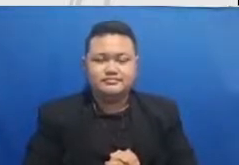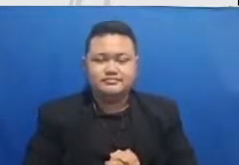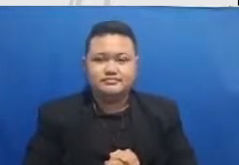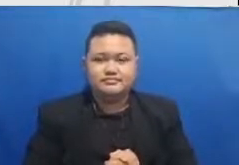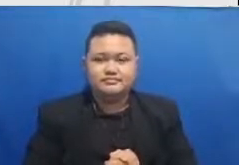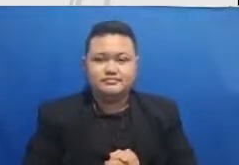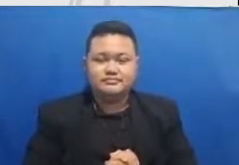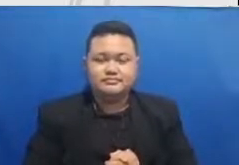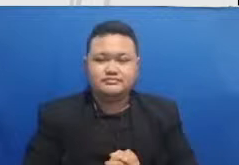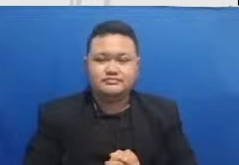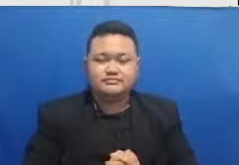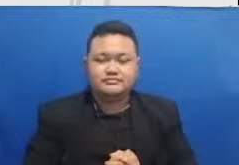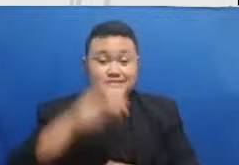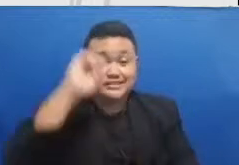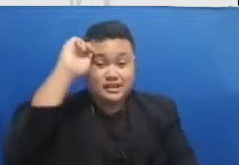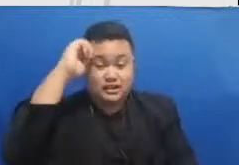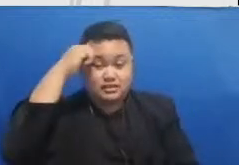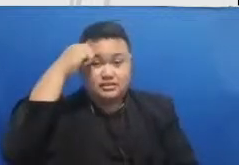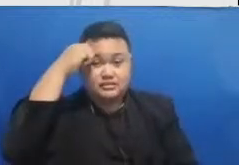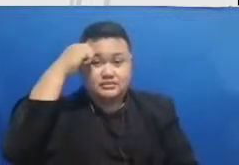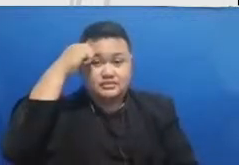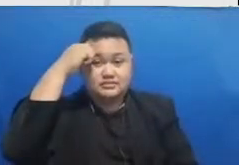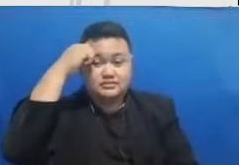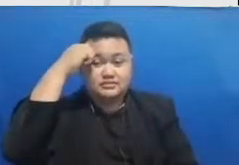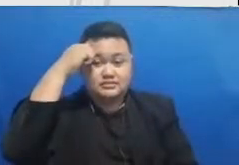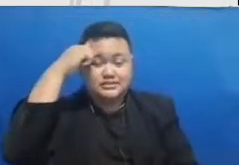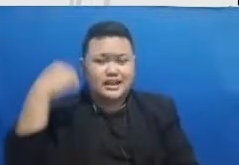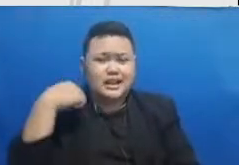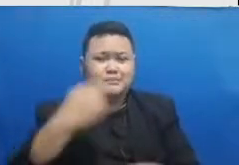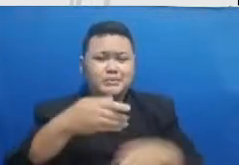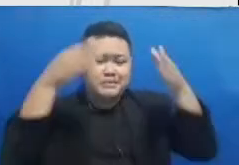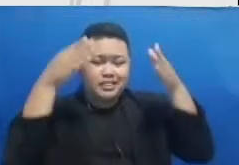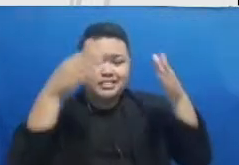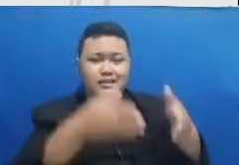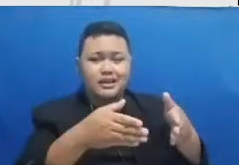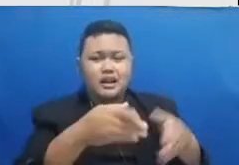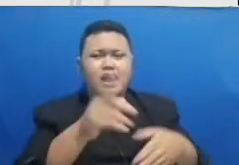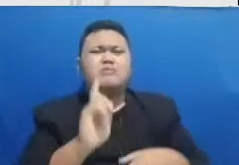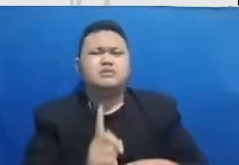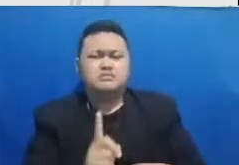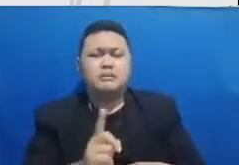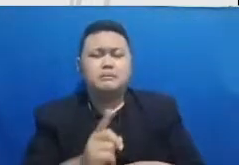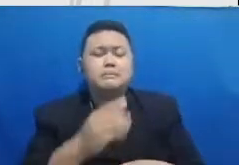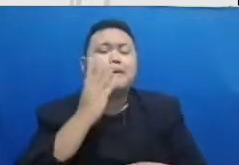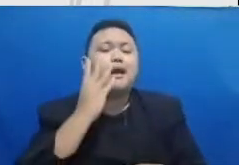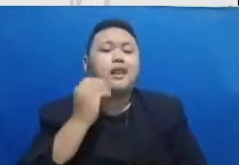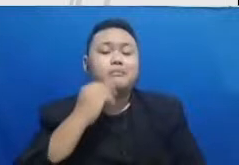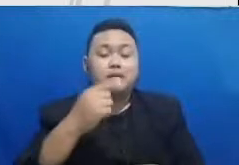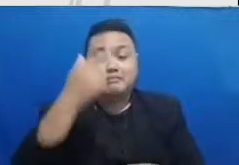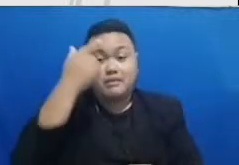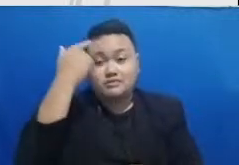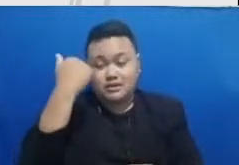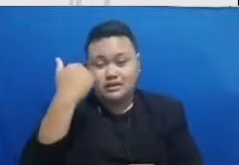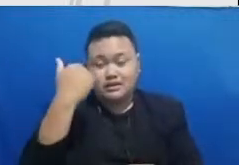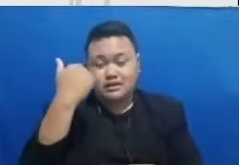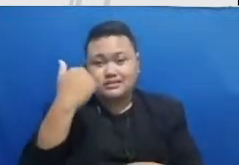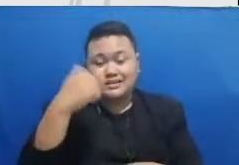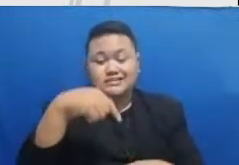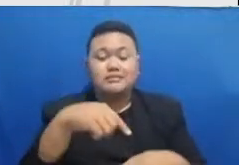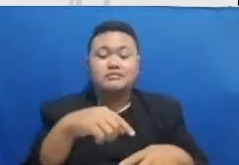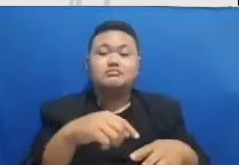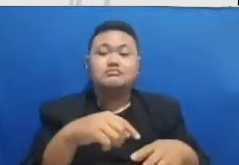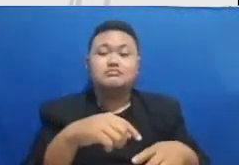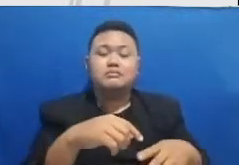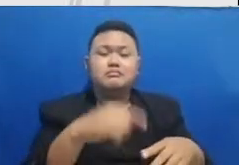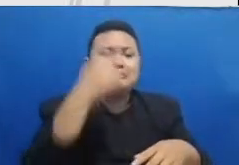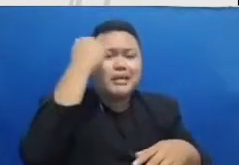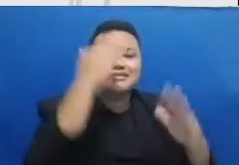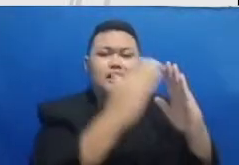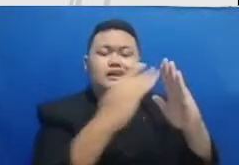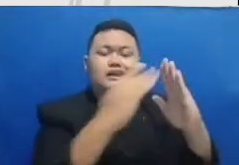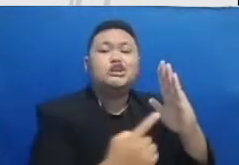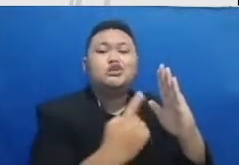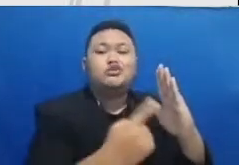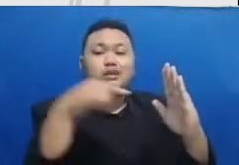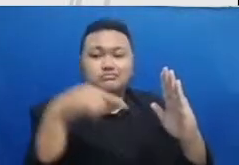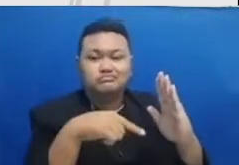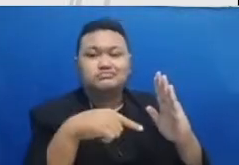our concerns why the learning experience during Pjj is not fun enough, it is very tiring for